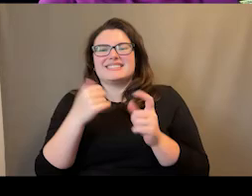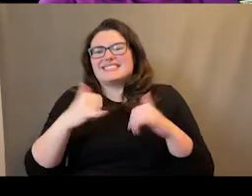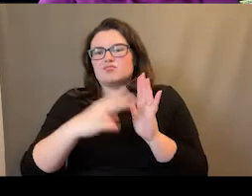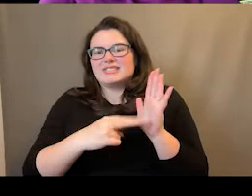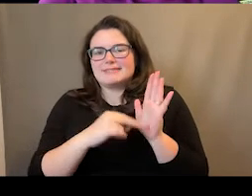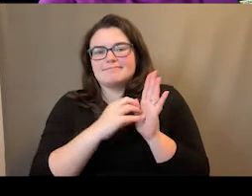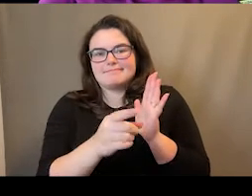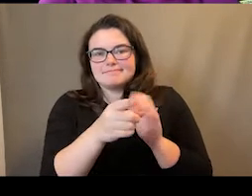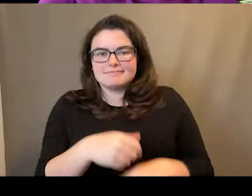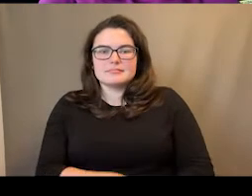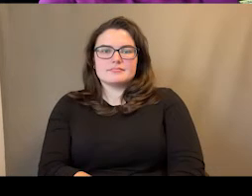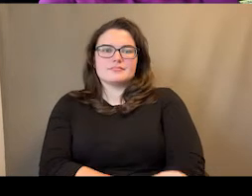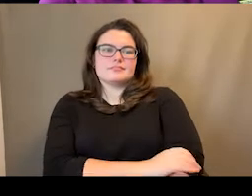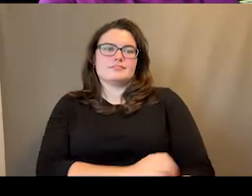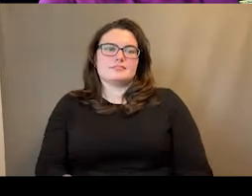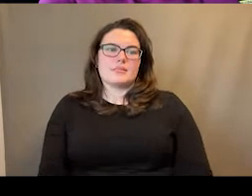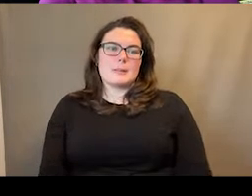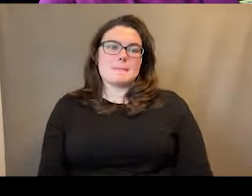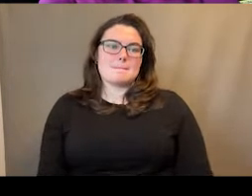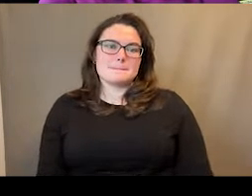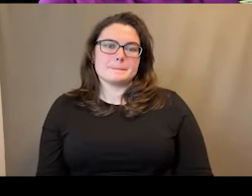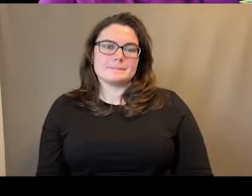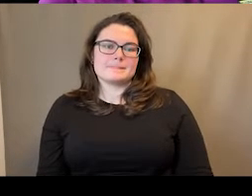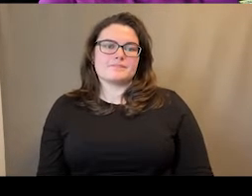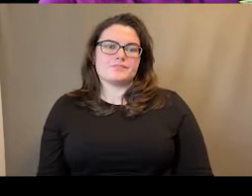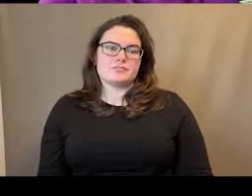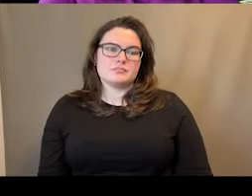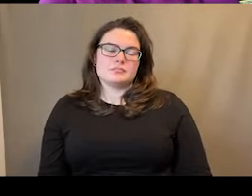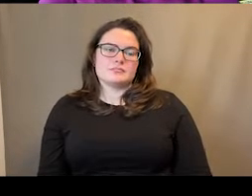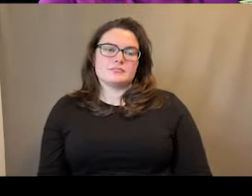this particular program is to enhance research partnerships and